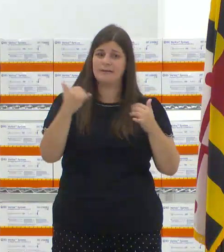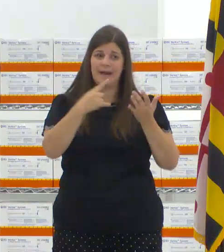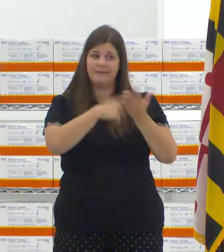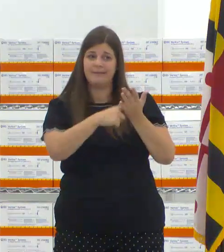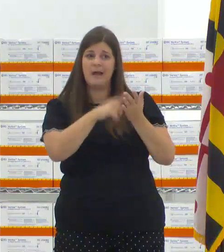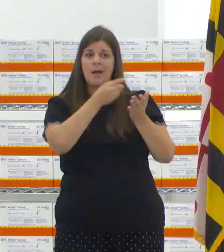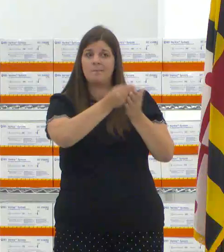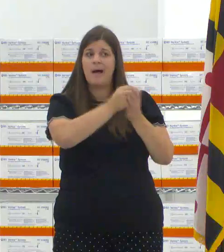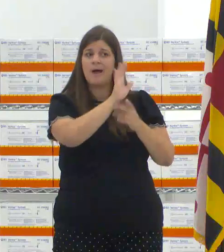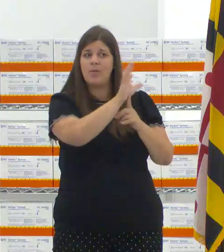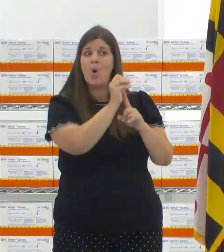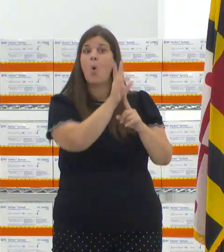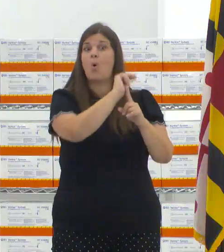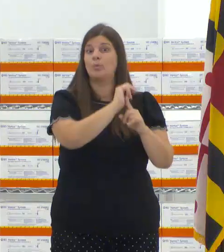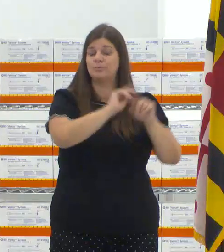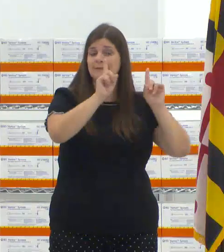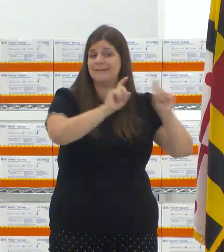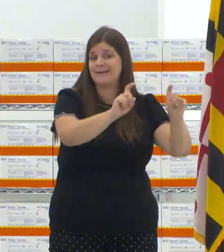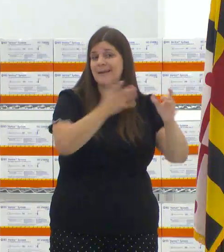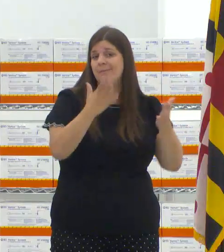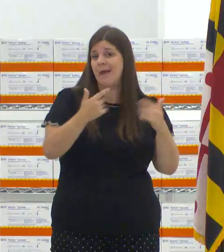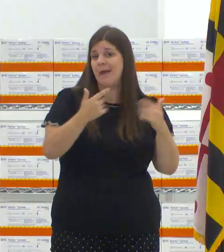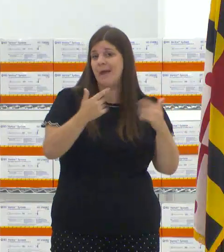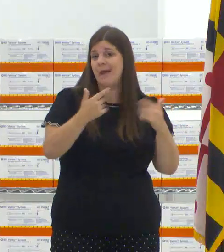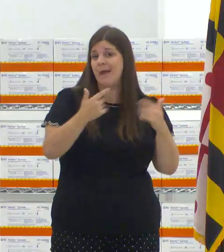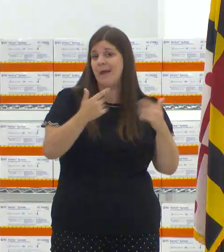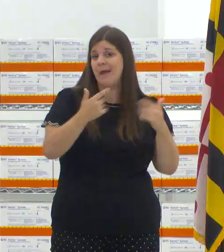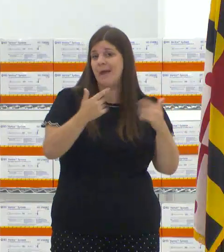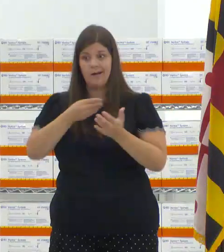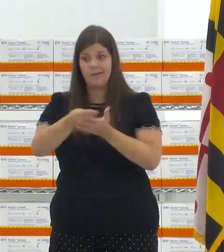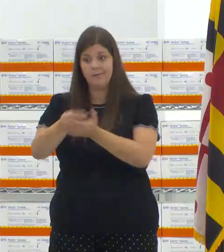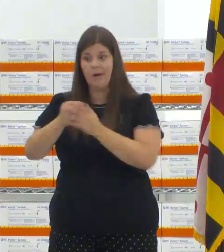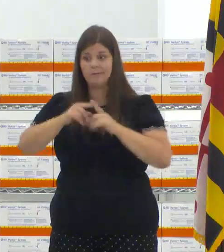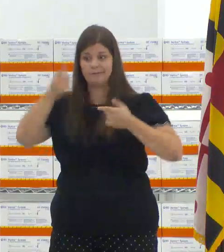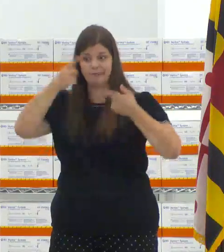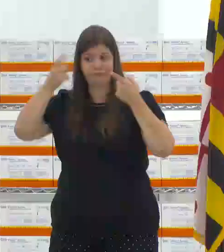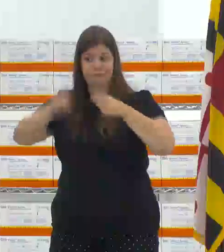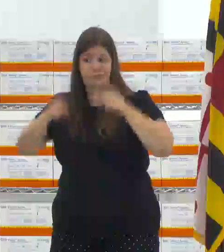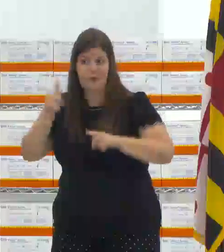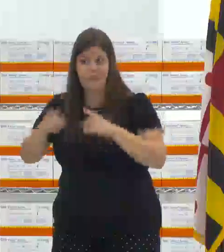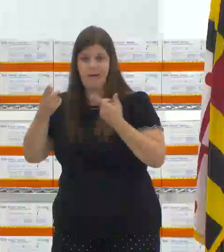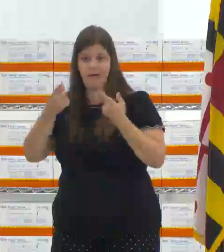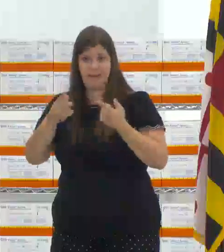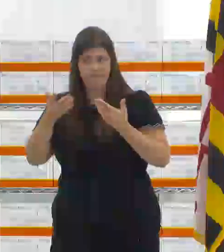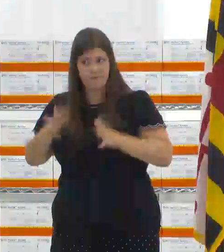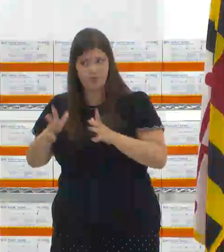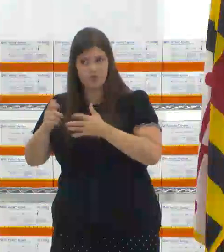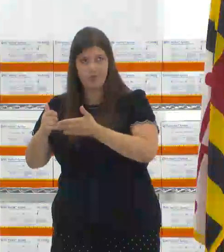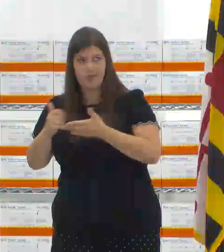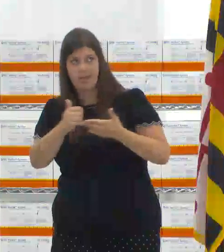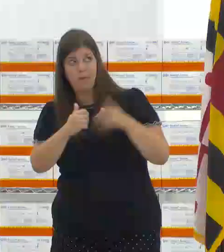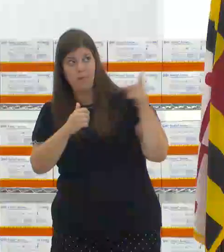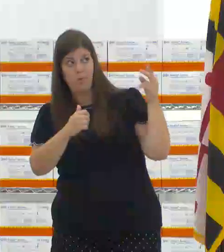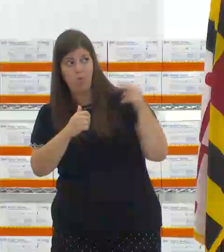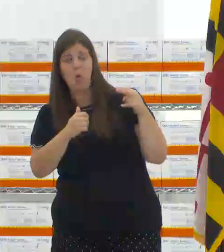saw the know, so I think -- you know, I don't have too many comments, I we're all stuff yesterday, it didn't come as a shock to me because I think aware of the President's comments and what the federal